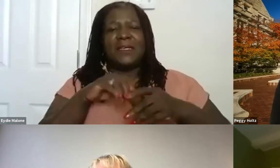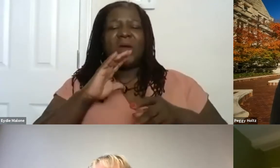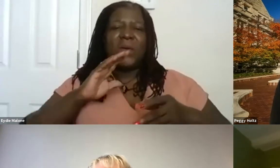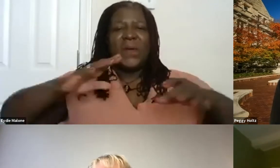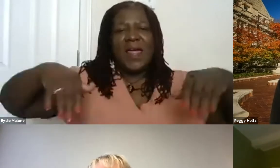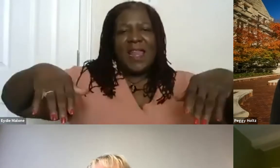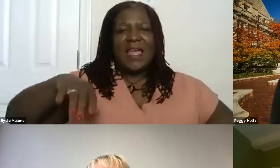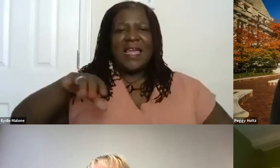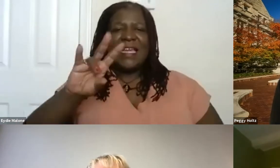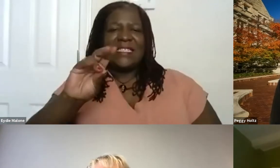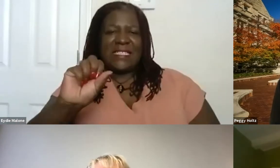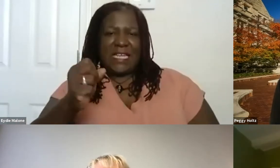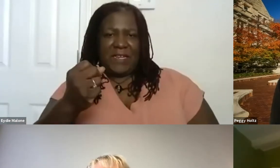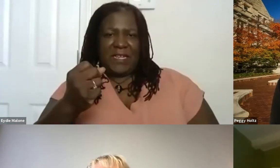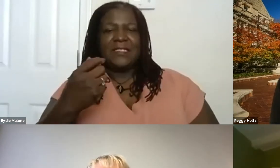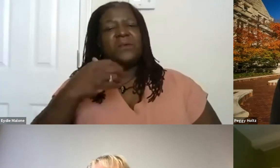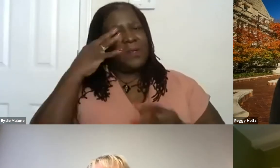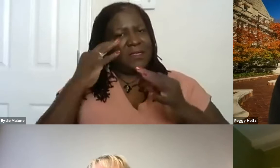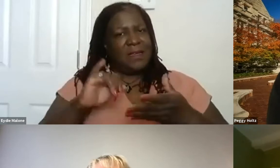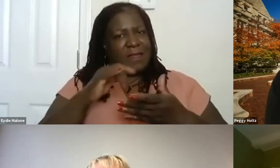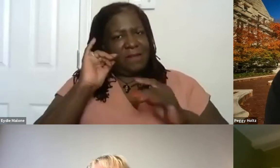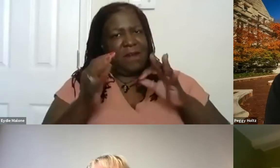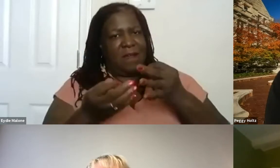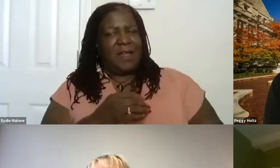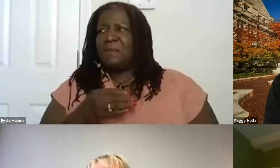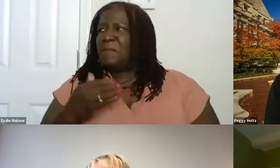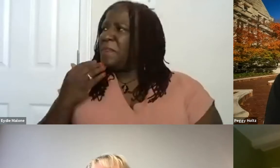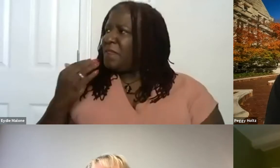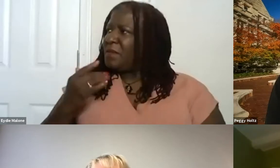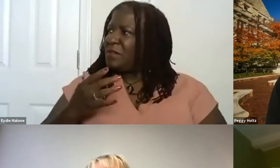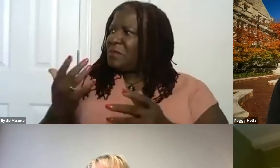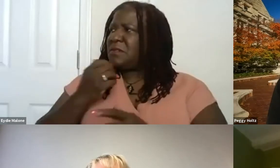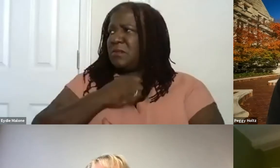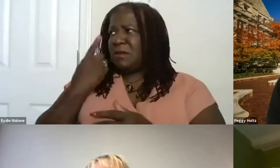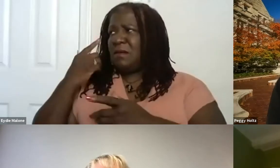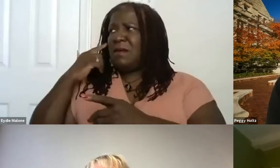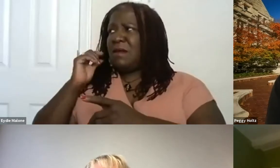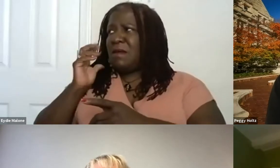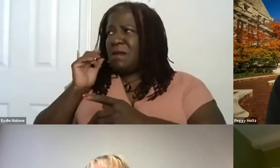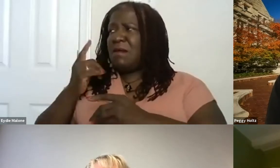chose for our family. PEGGY HOLTZ: Thank you, Joanne, I'm sorry to hear about your sister. JOANNE TEDESCO: Thank you.